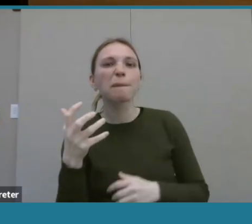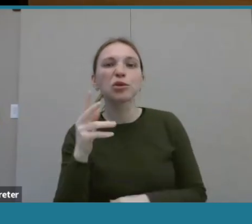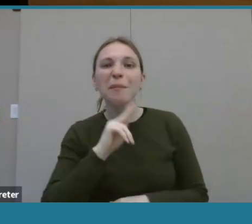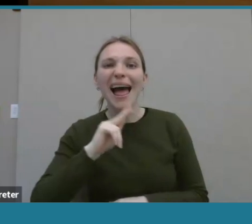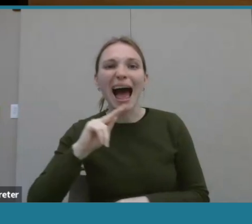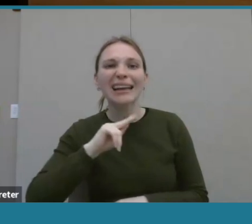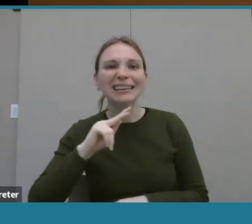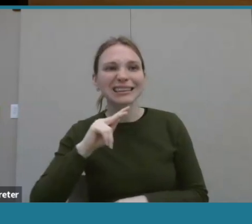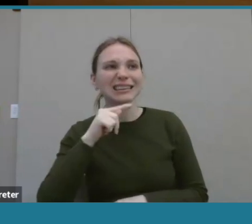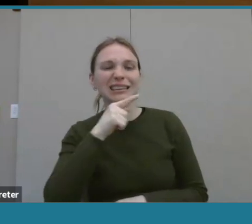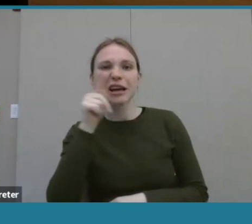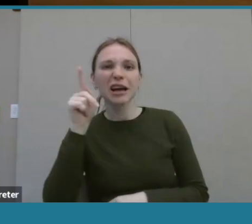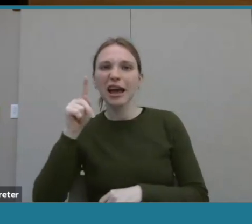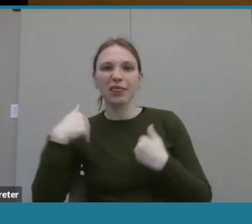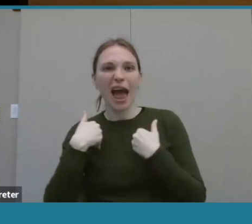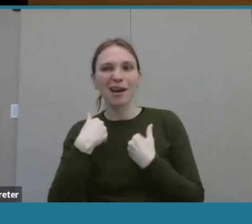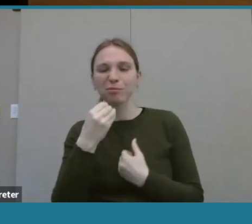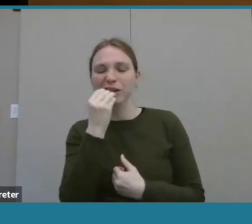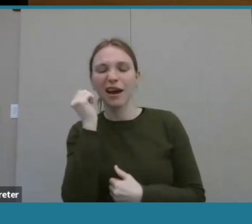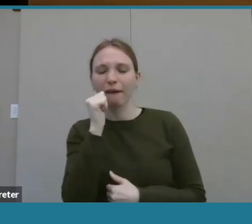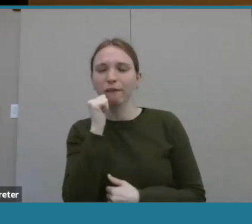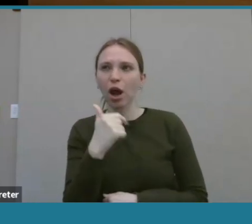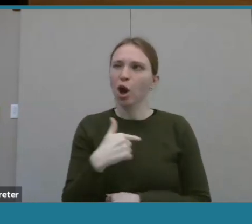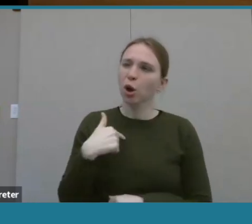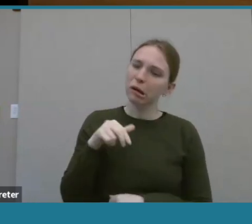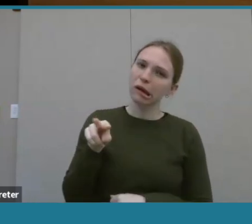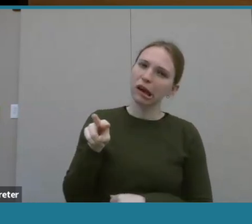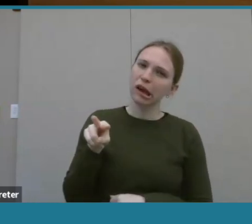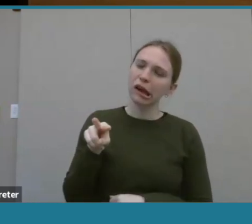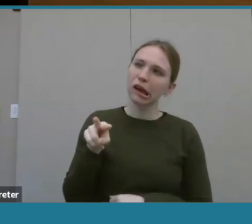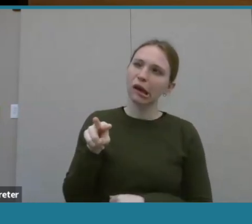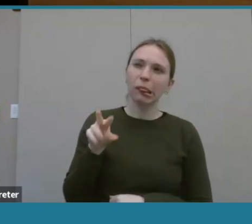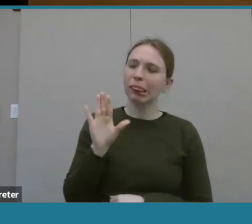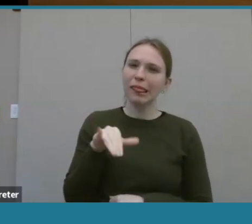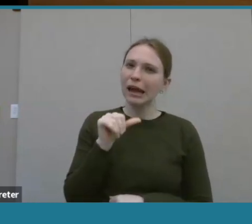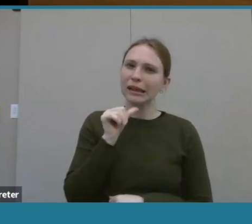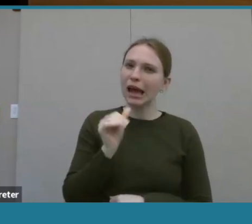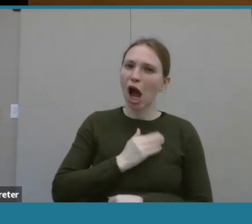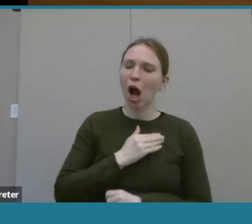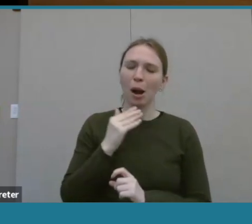And we thought, well, that's not what we were going— thank you for being concerned, but that's not what we were going for.